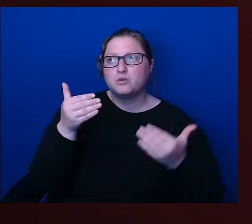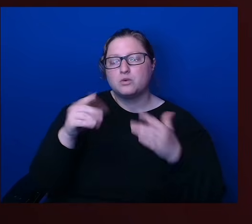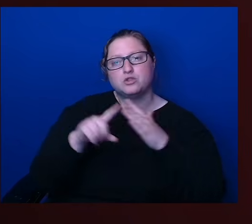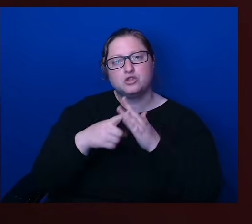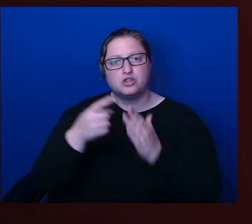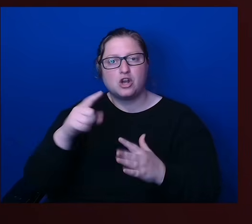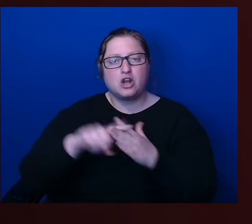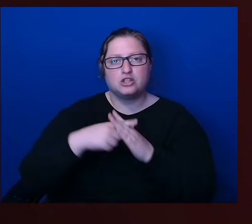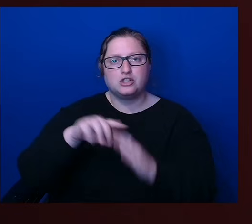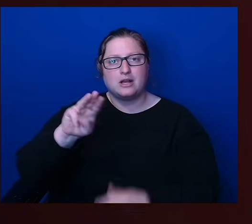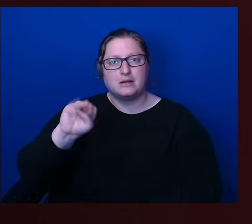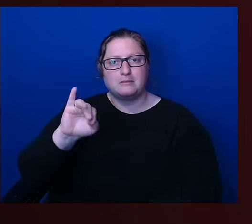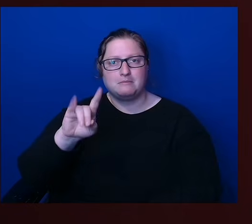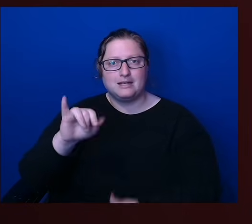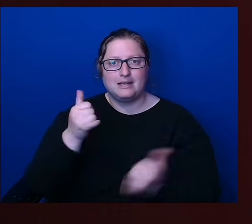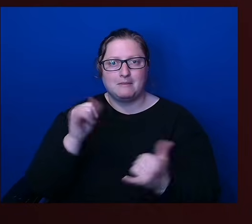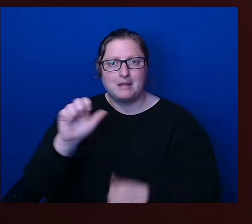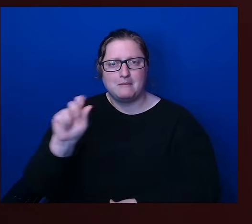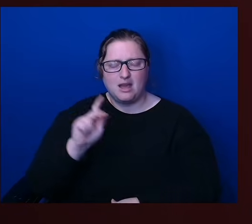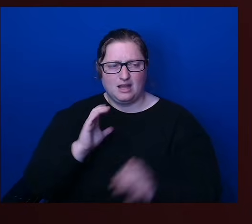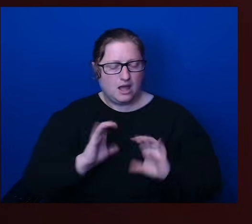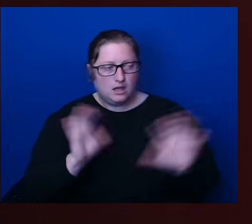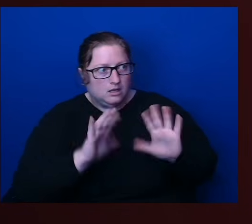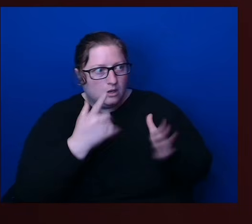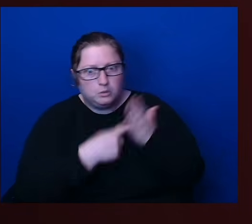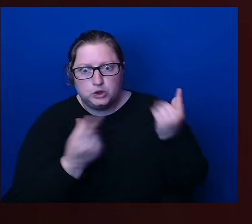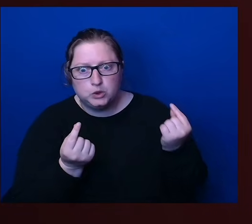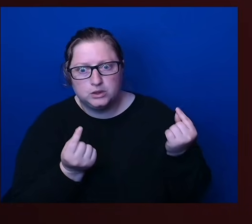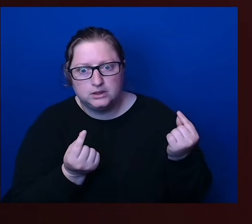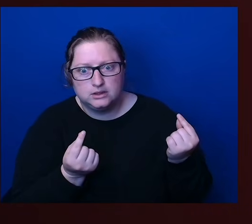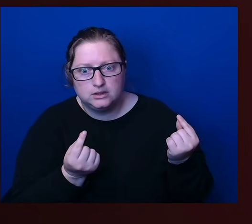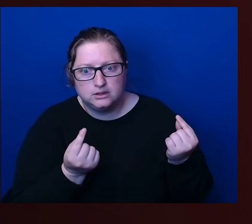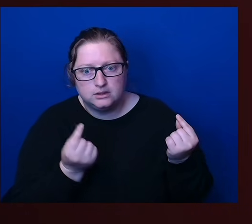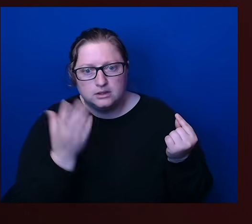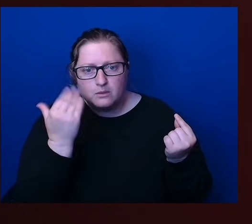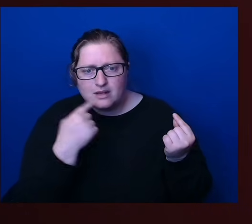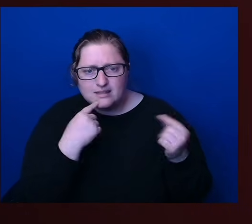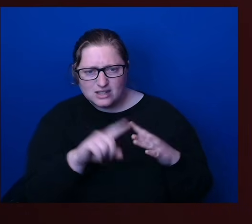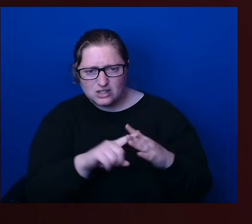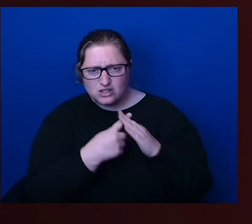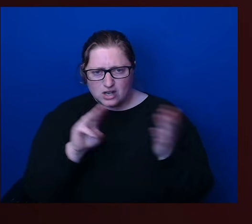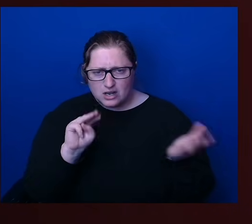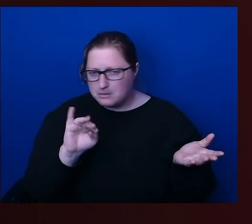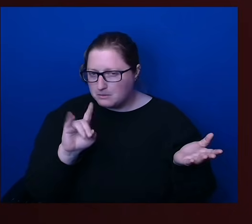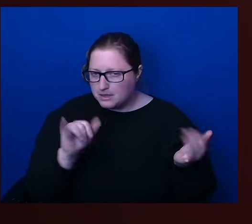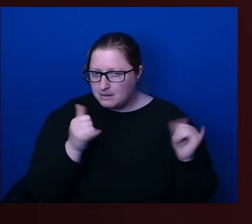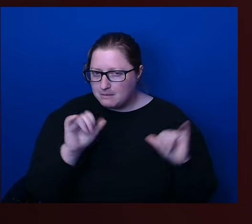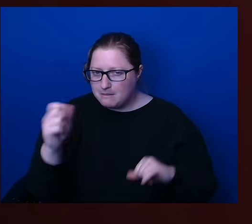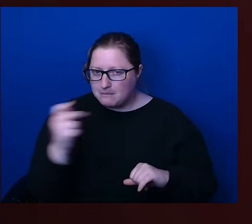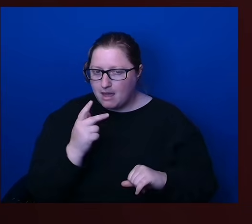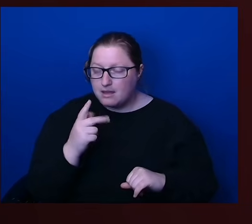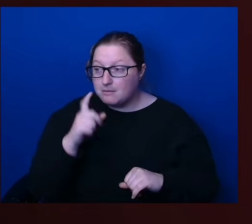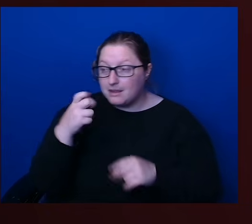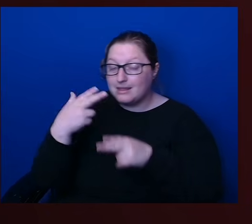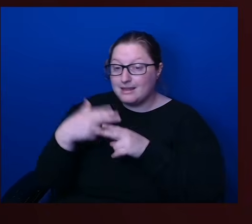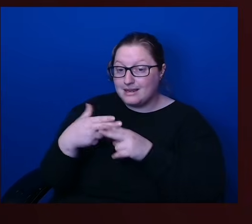Glen went, "What are you doing? Why are you saying, "Start mini playback?" I was like, "Because the name of the method is start mini playback."